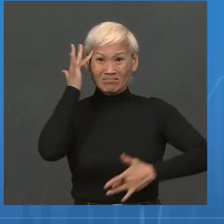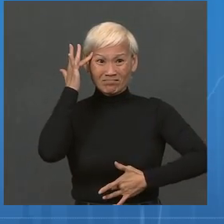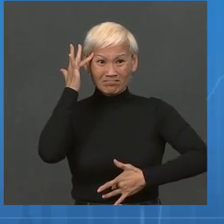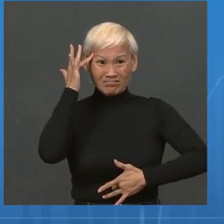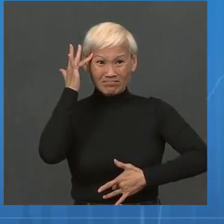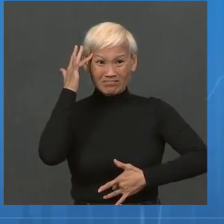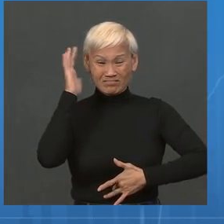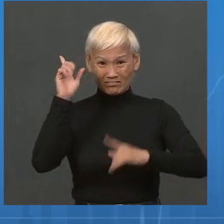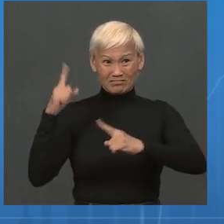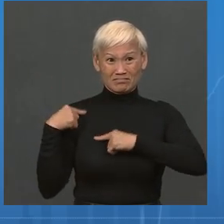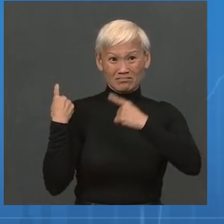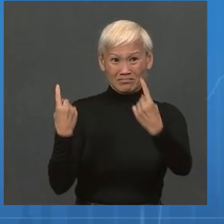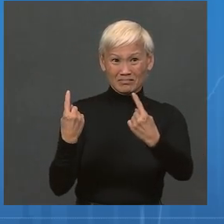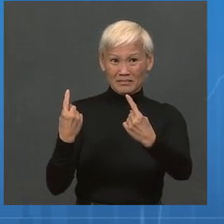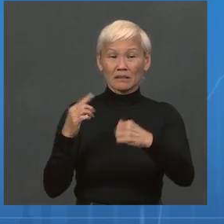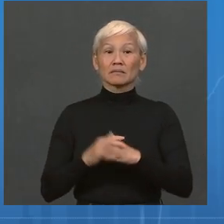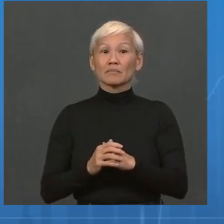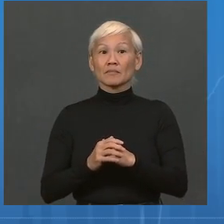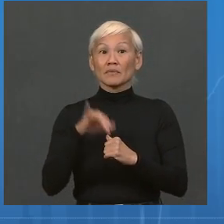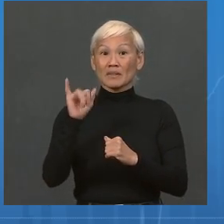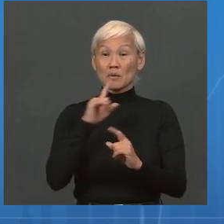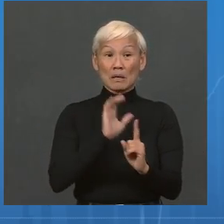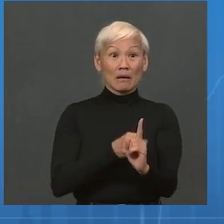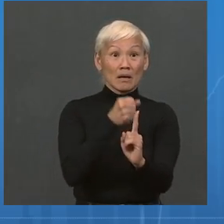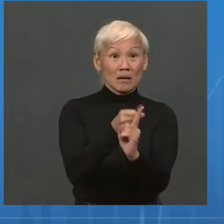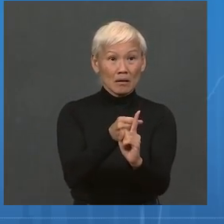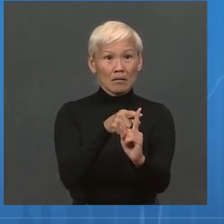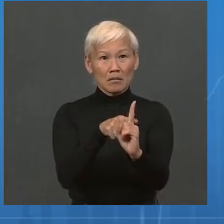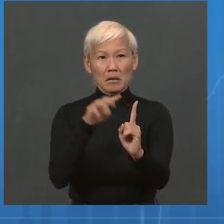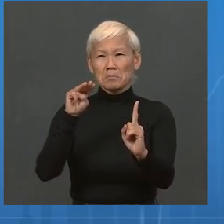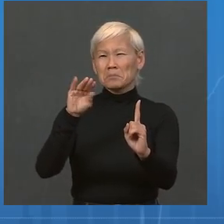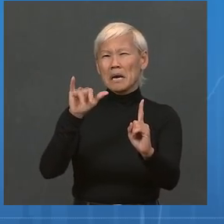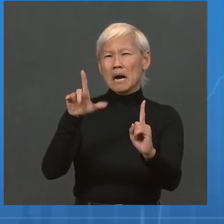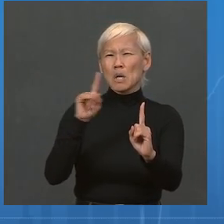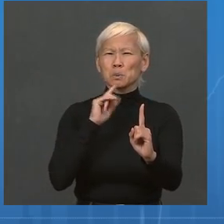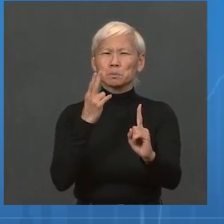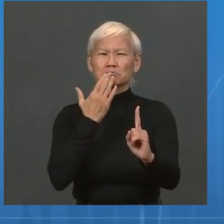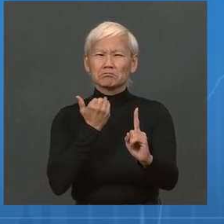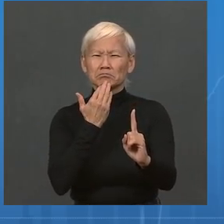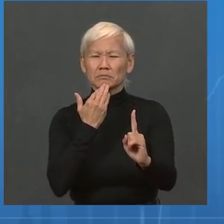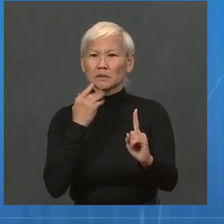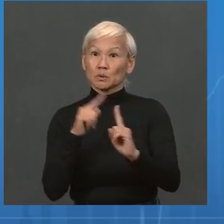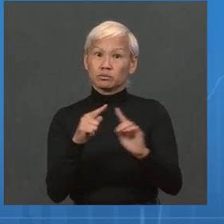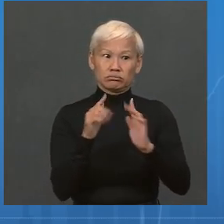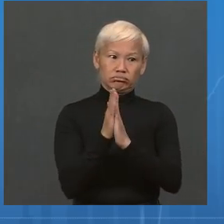These cases have ranged from mild to severe, with some cases resulting in hospitalizations;